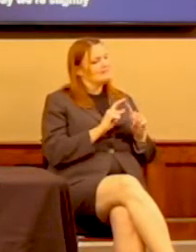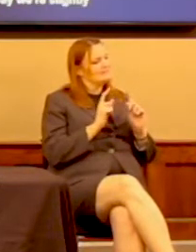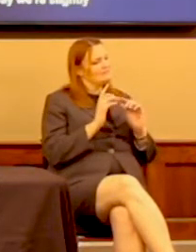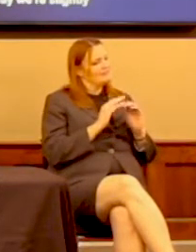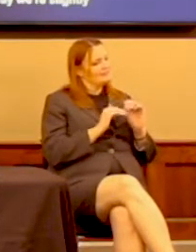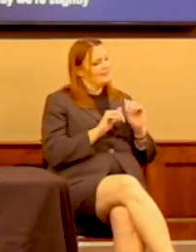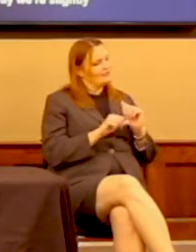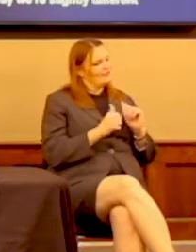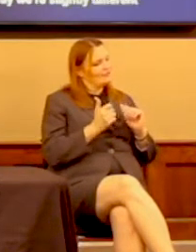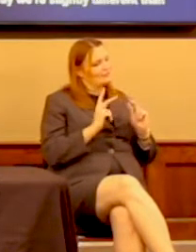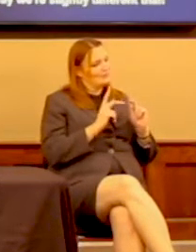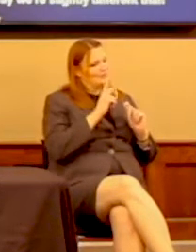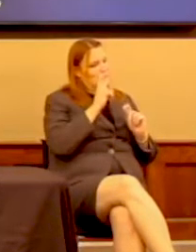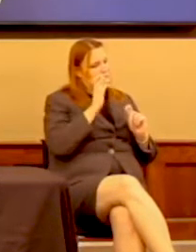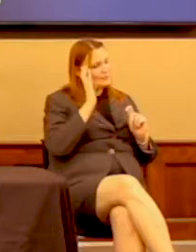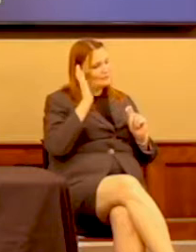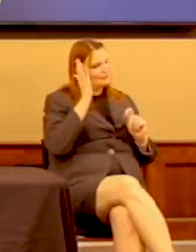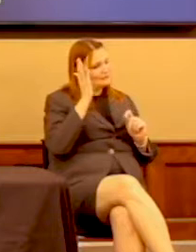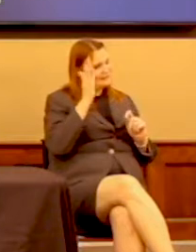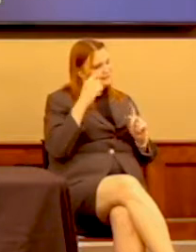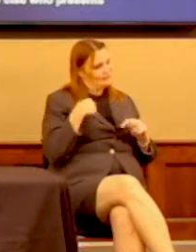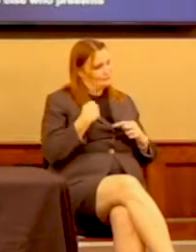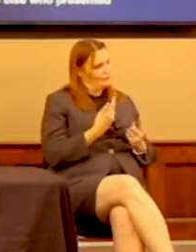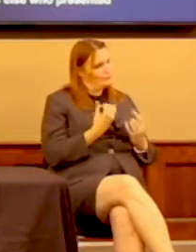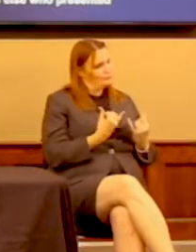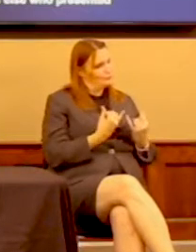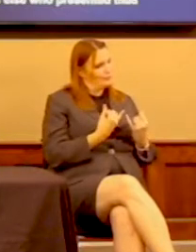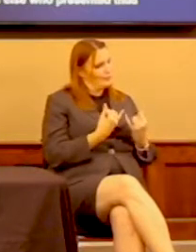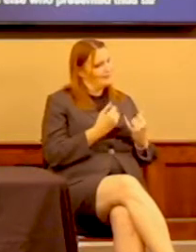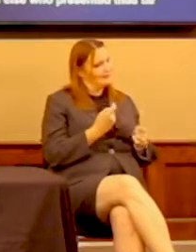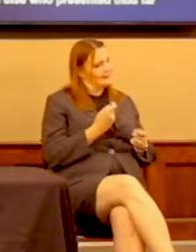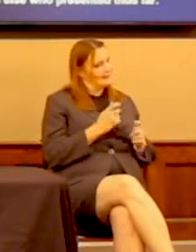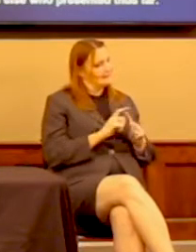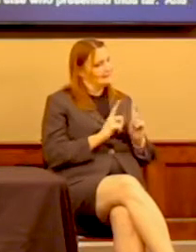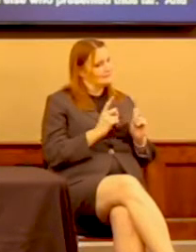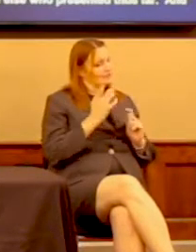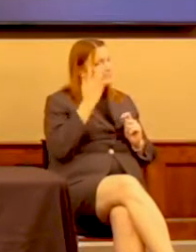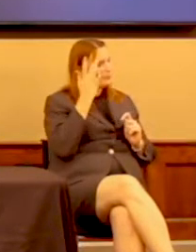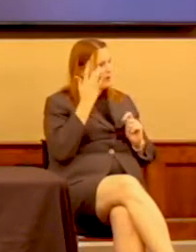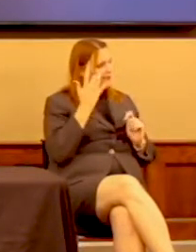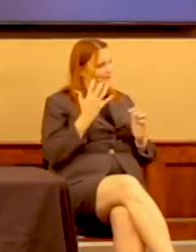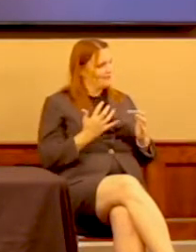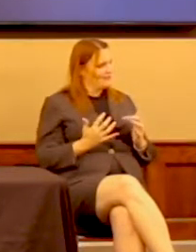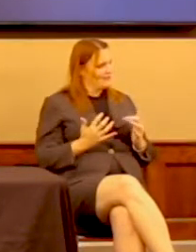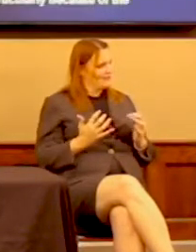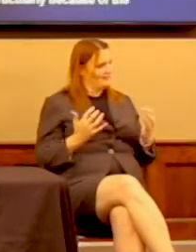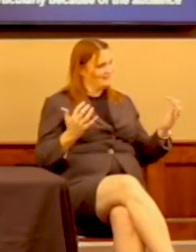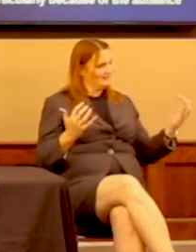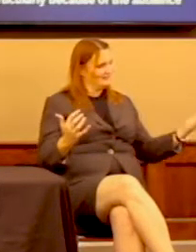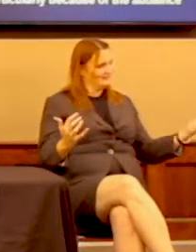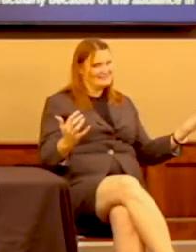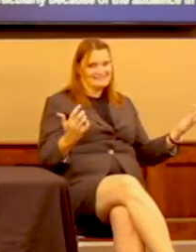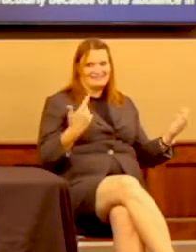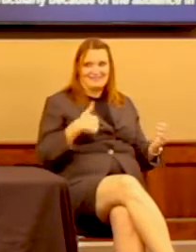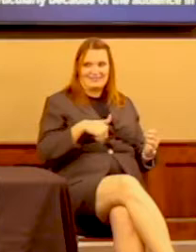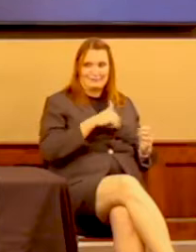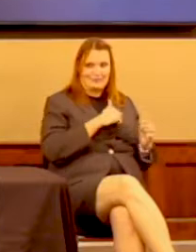who presented thus far and that's particularly because of the audience in